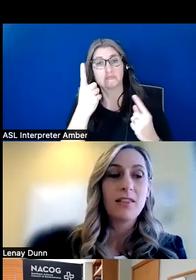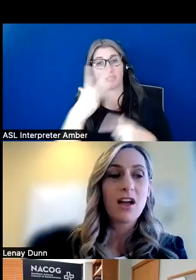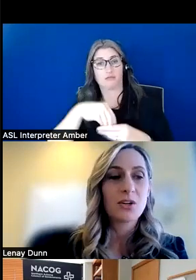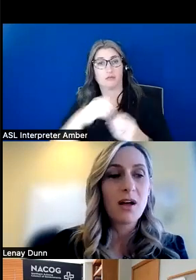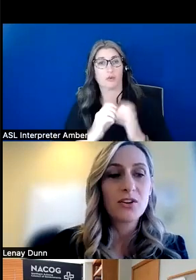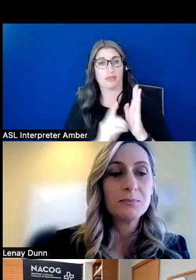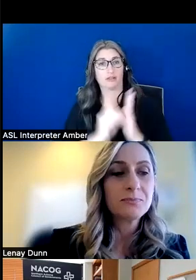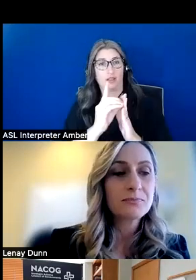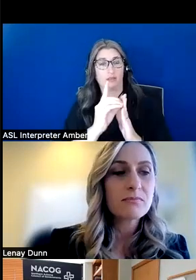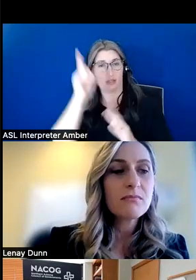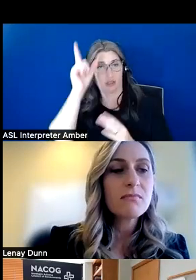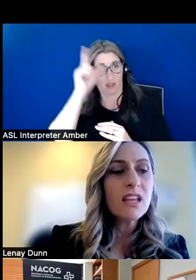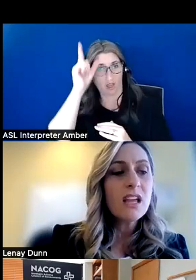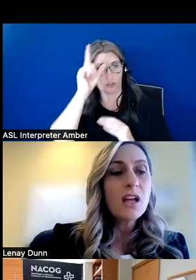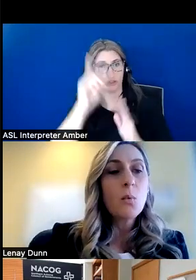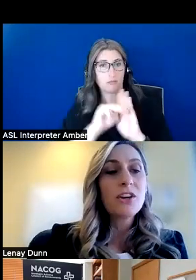logic model.